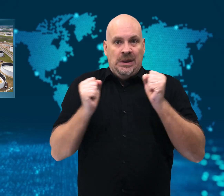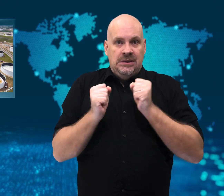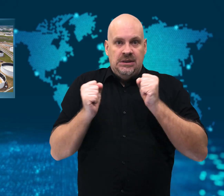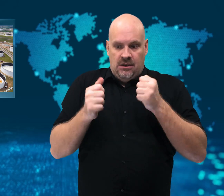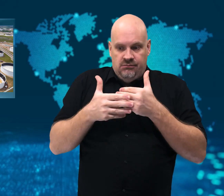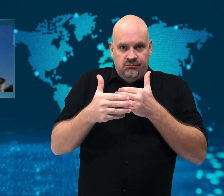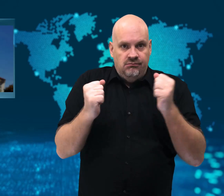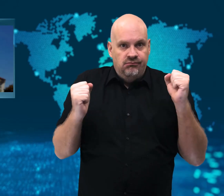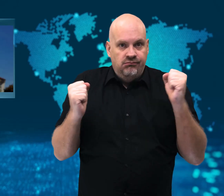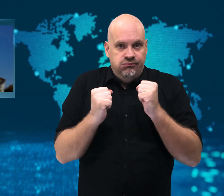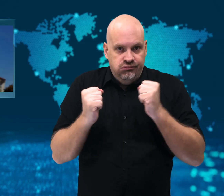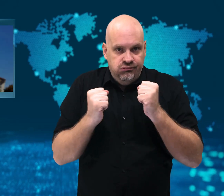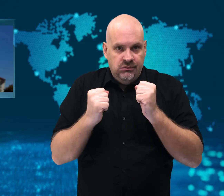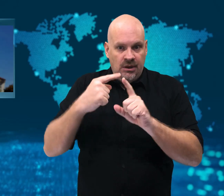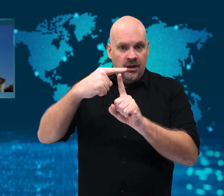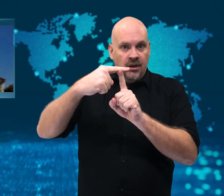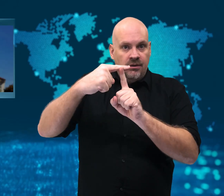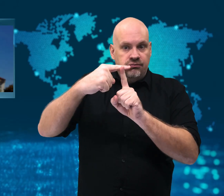With winter coming,